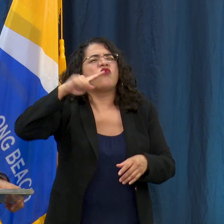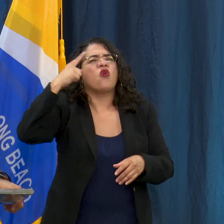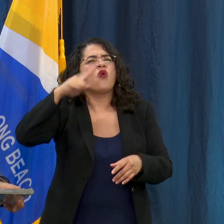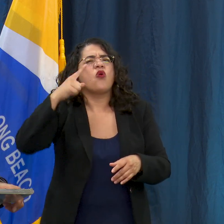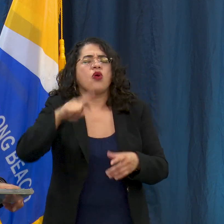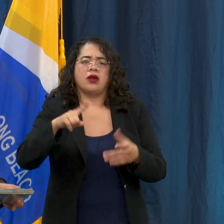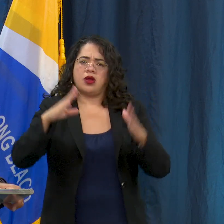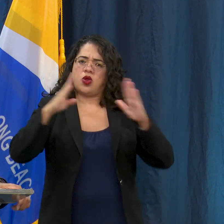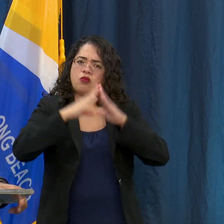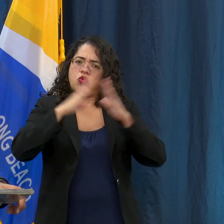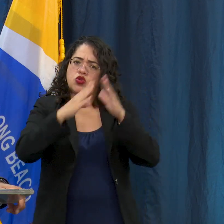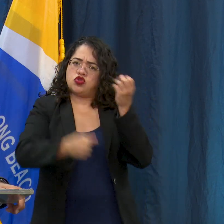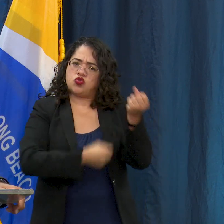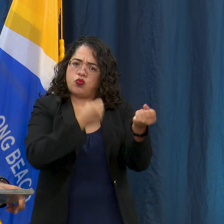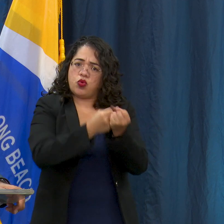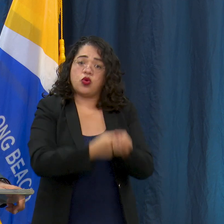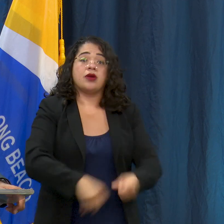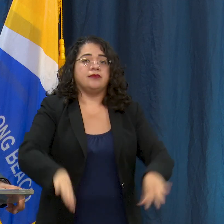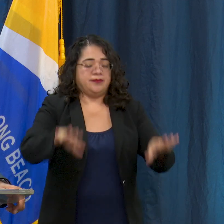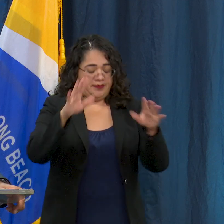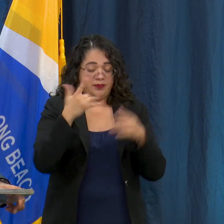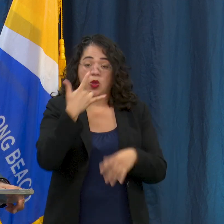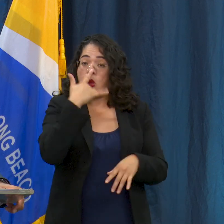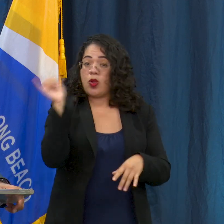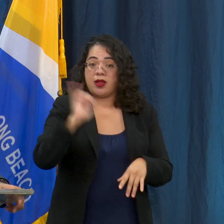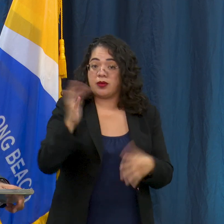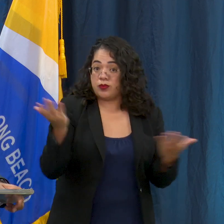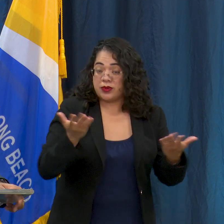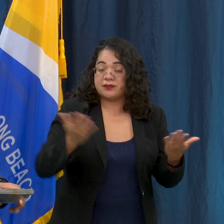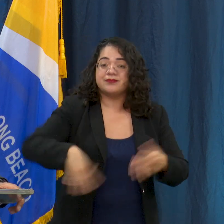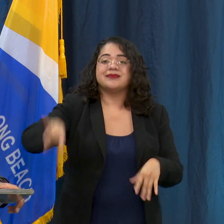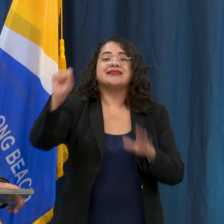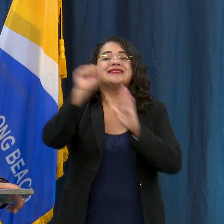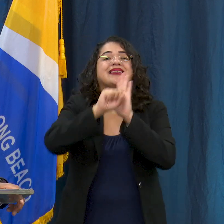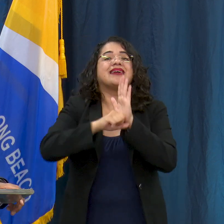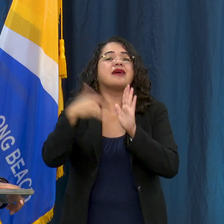with the the State of California. We, early on, reached out to Governor Newsom